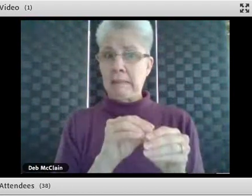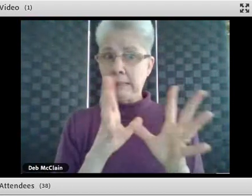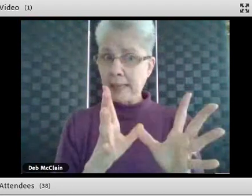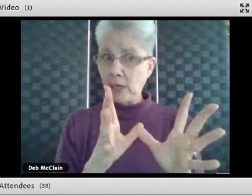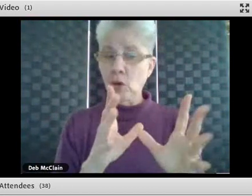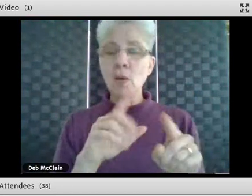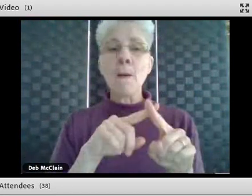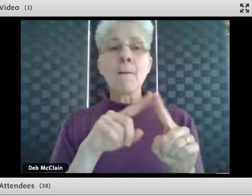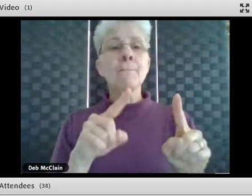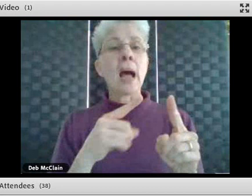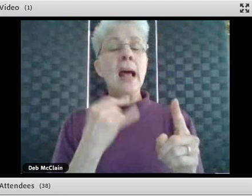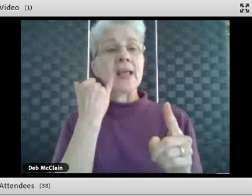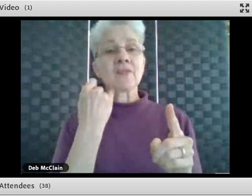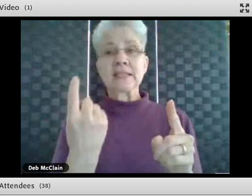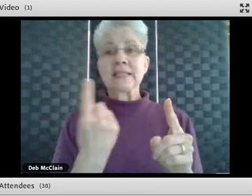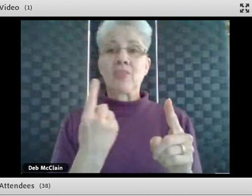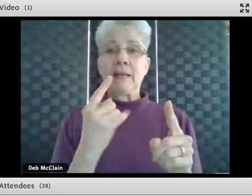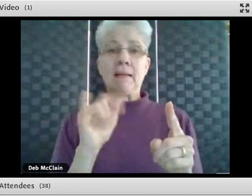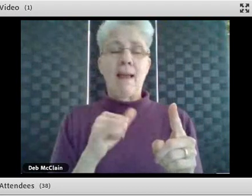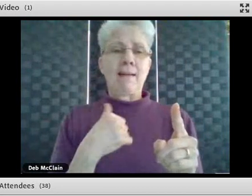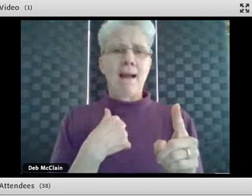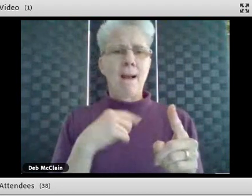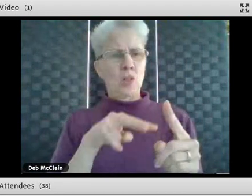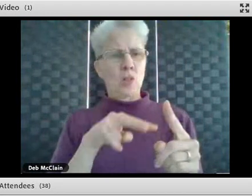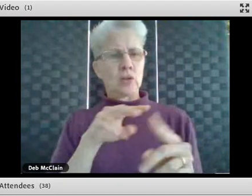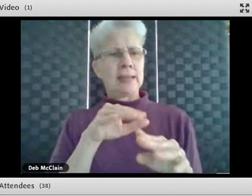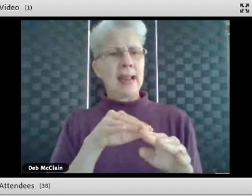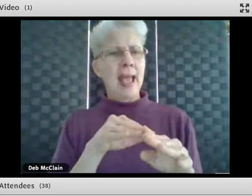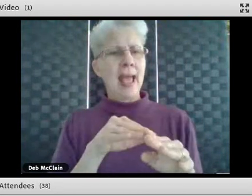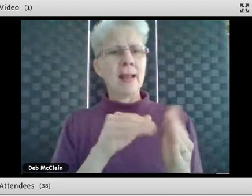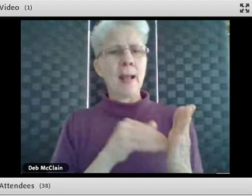But even if something -- Like, I'm looking at the "A Million Little Pieces,"